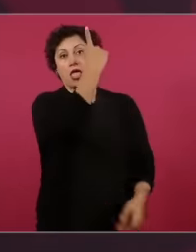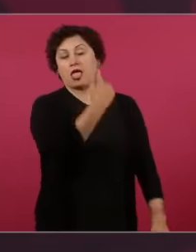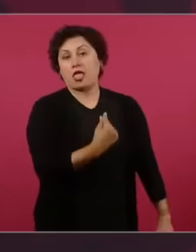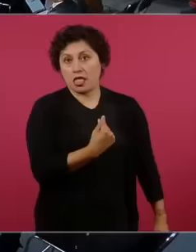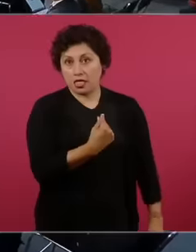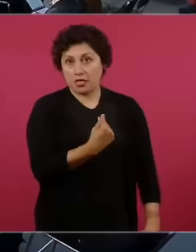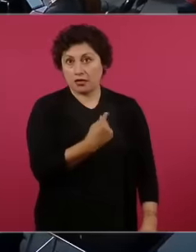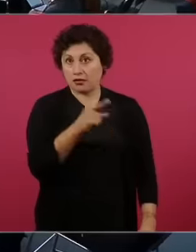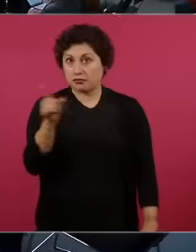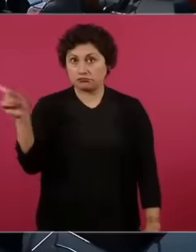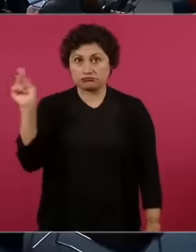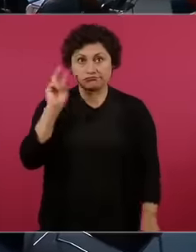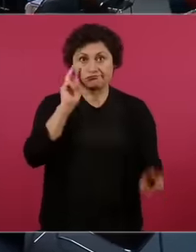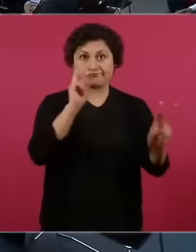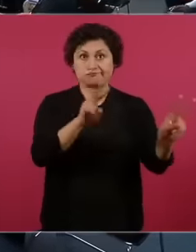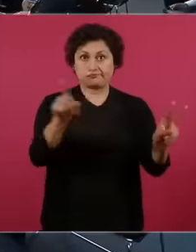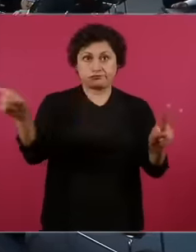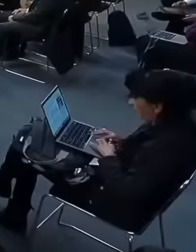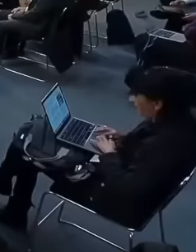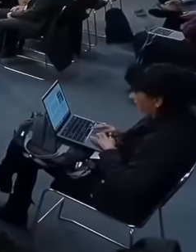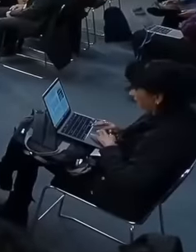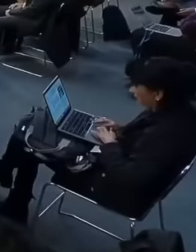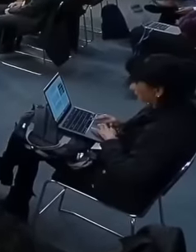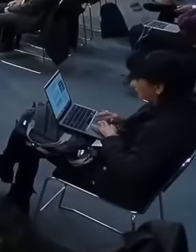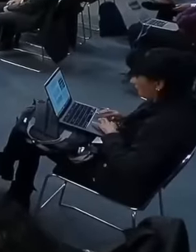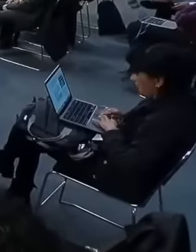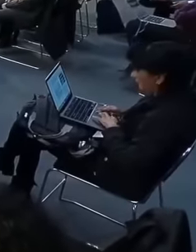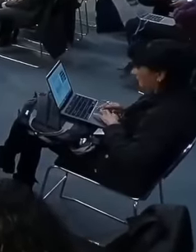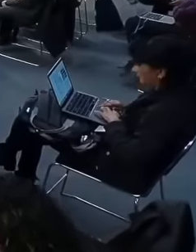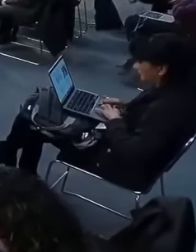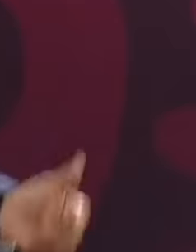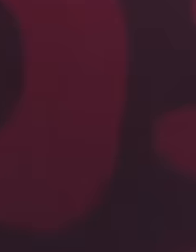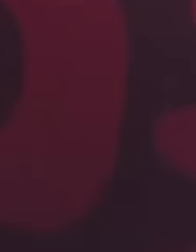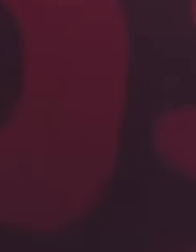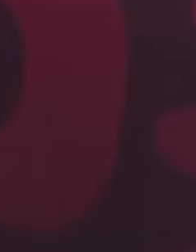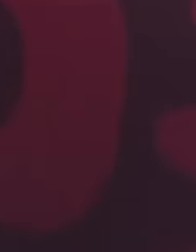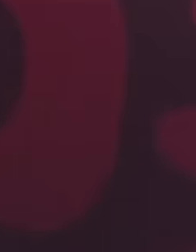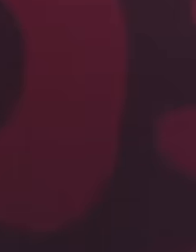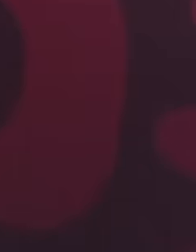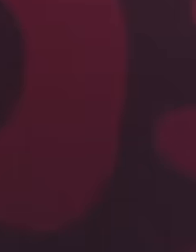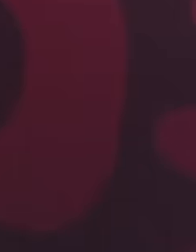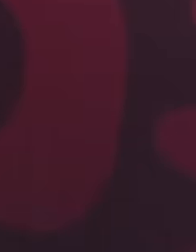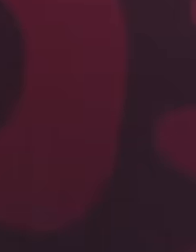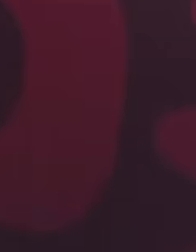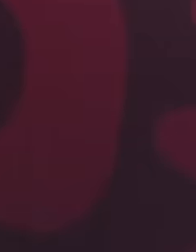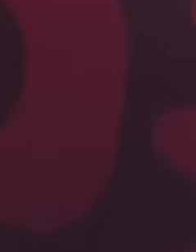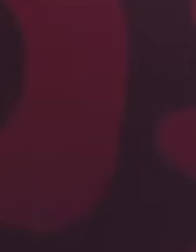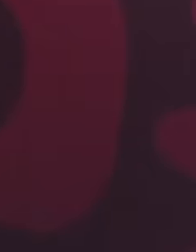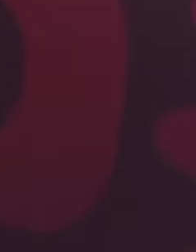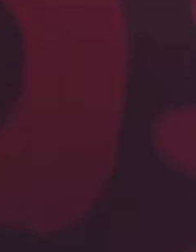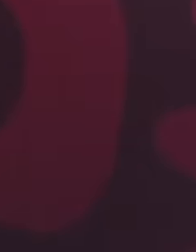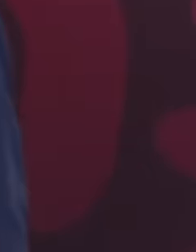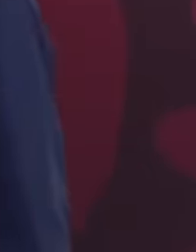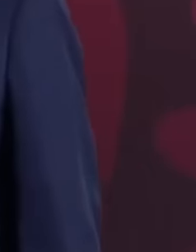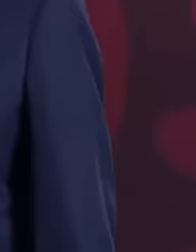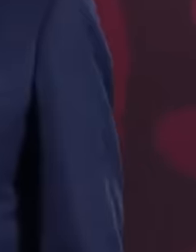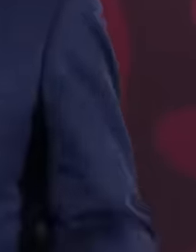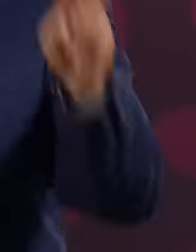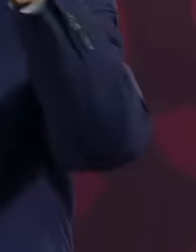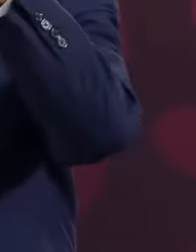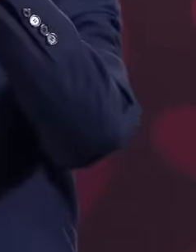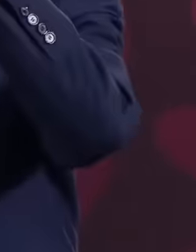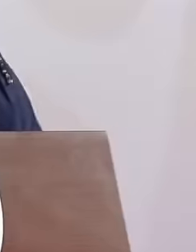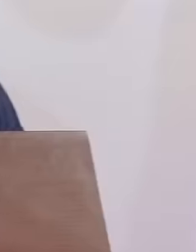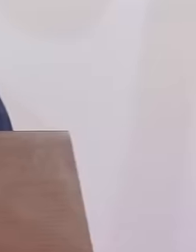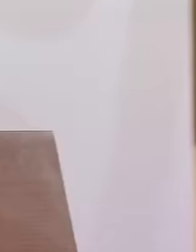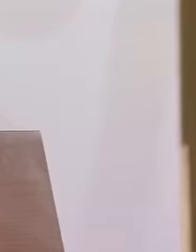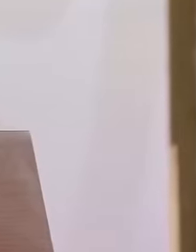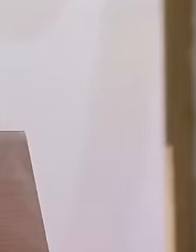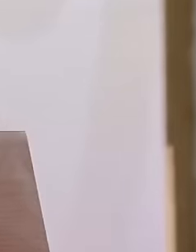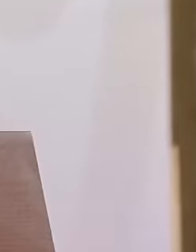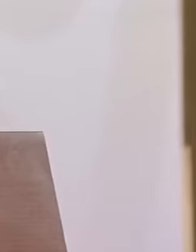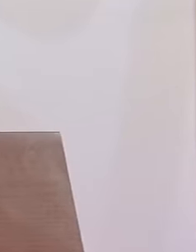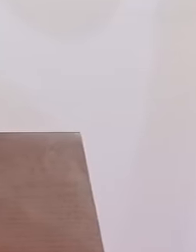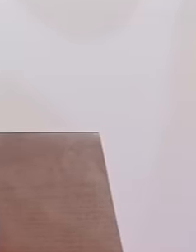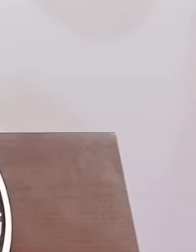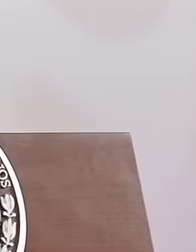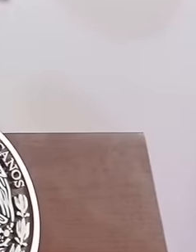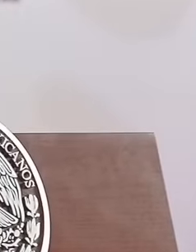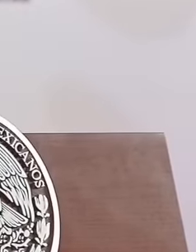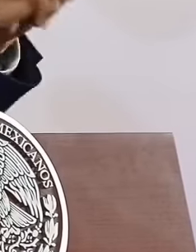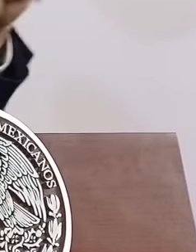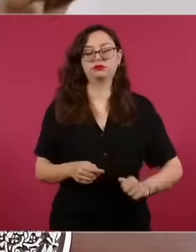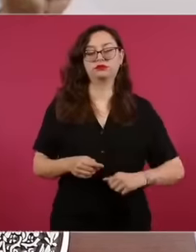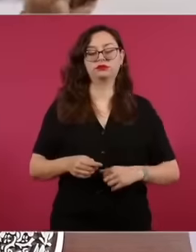they did it to sell something and obtain income and get ahead. Thanks to those two things there was no social